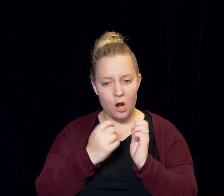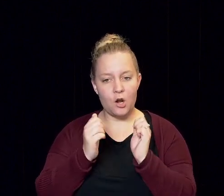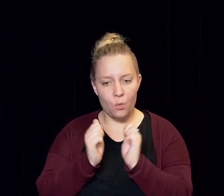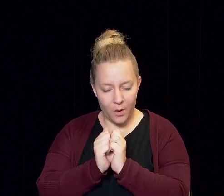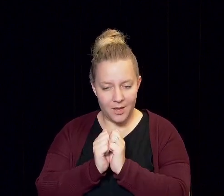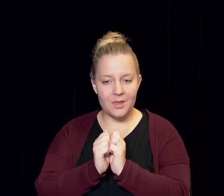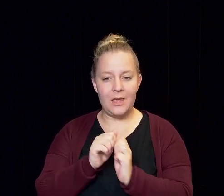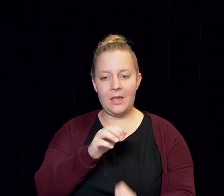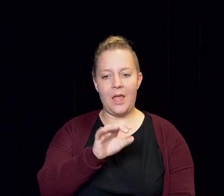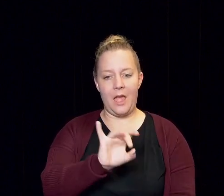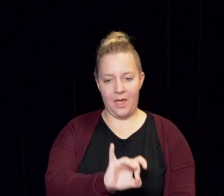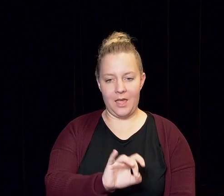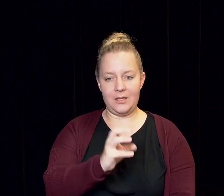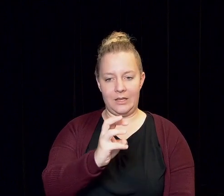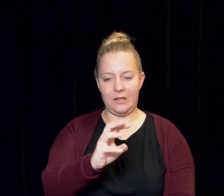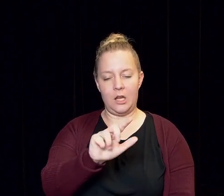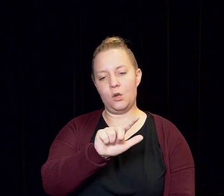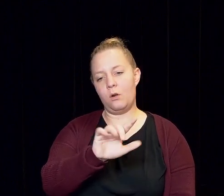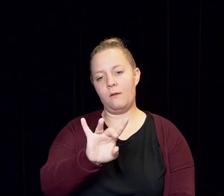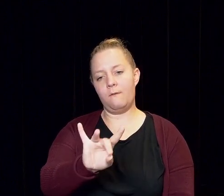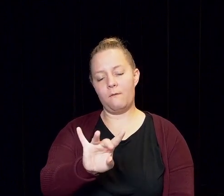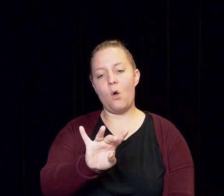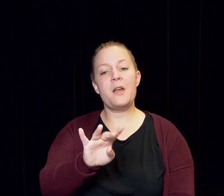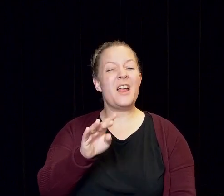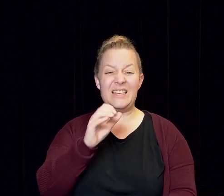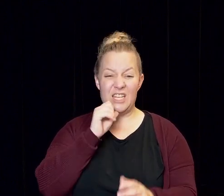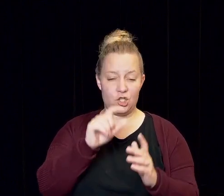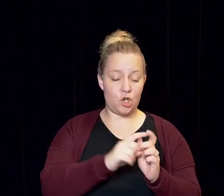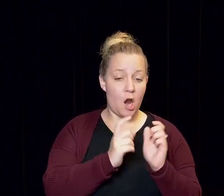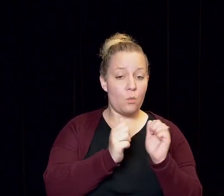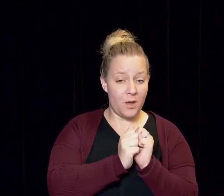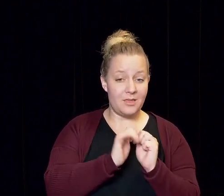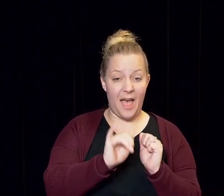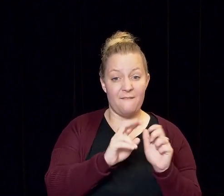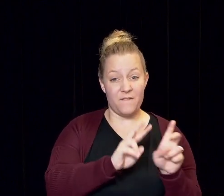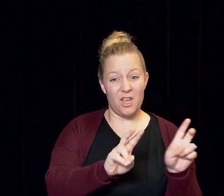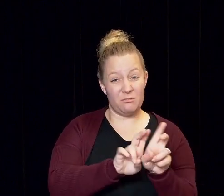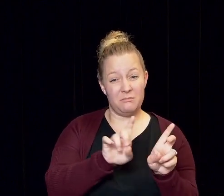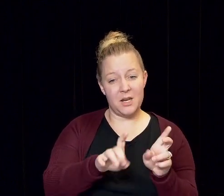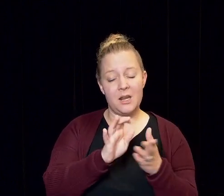those values. All right, my graph might look good to you but remember it is not complete